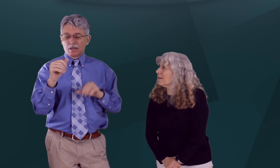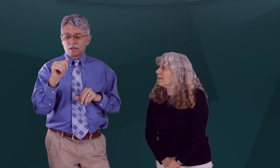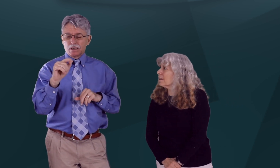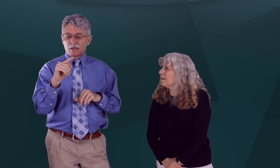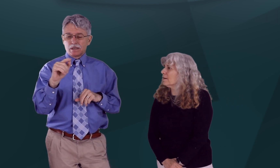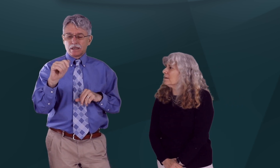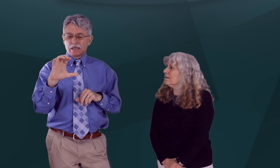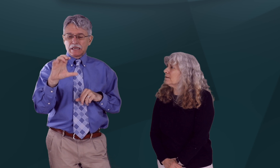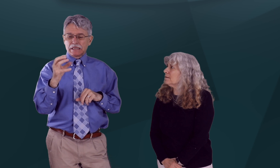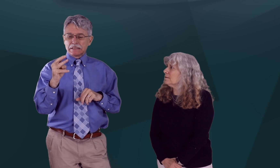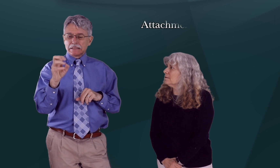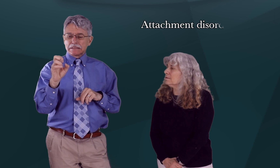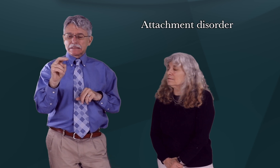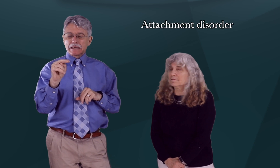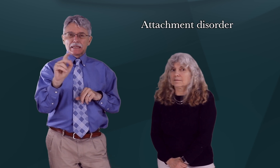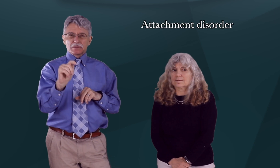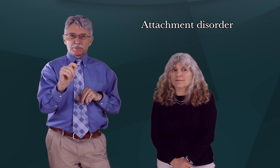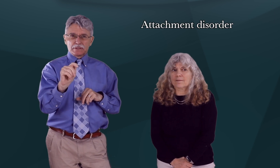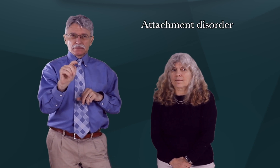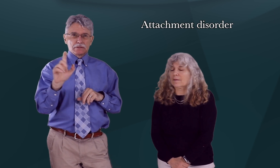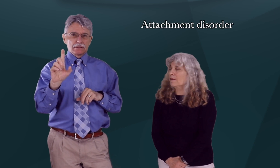We deal with attachment disorder.